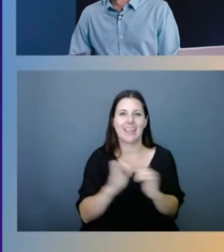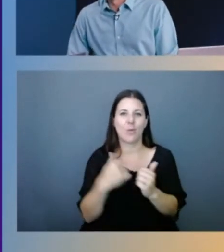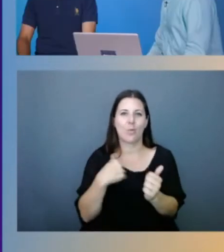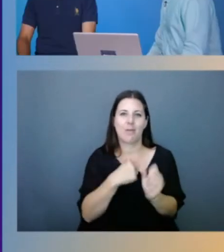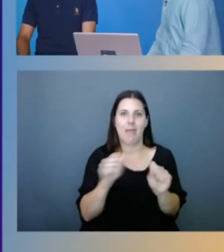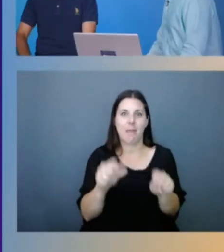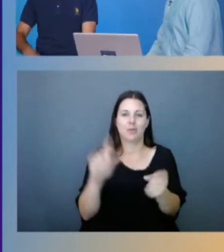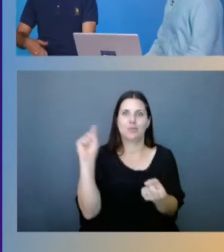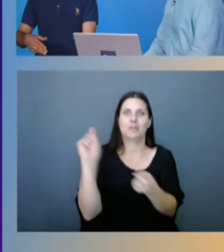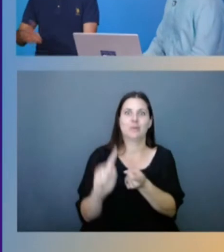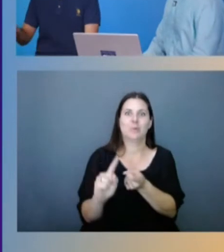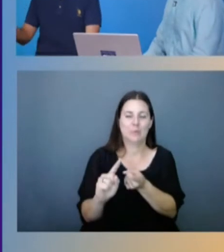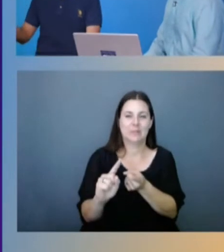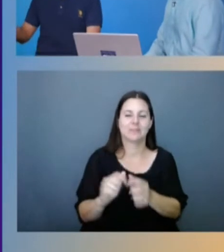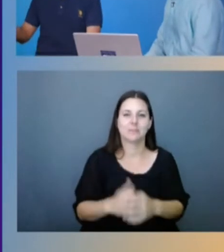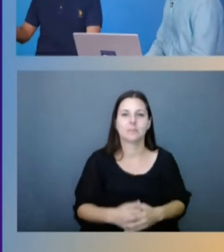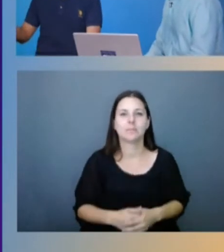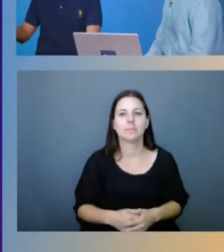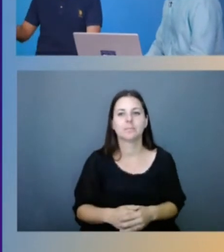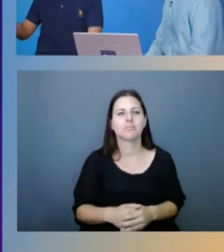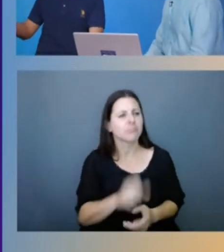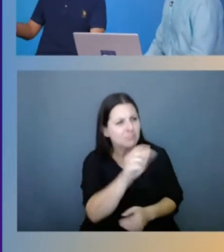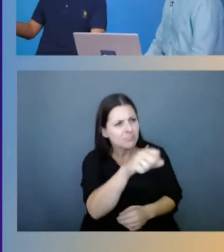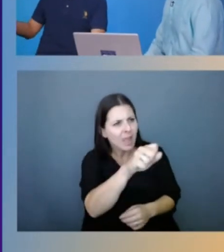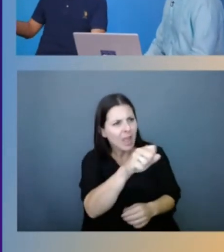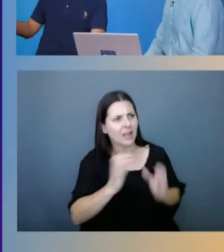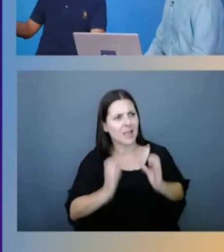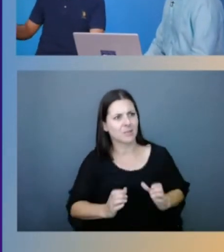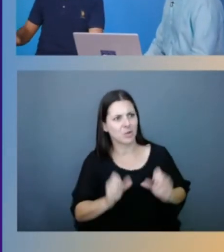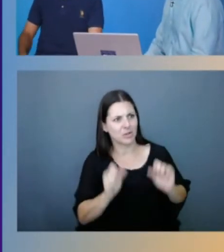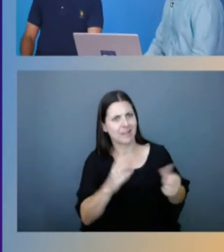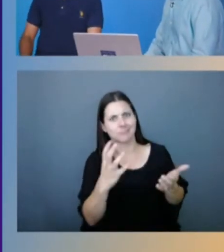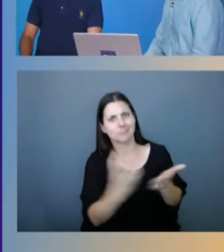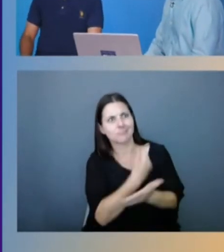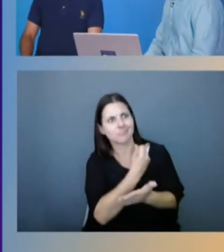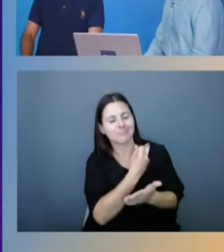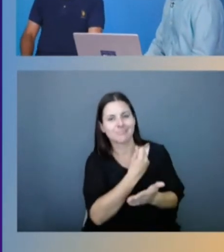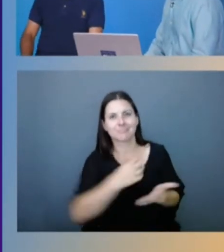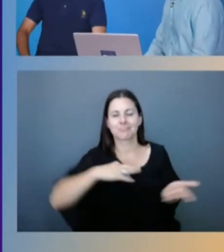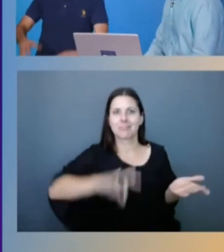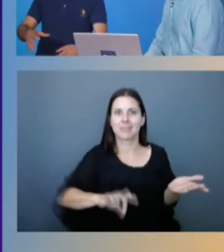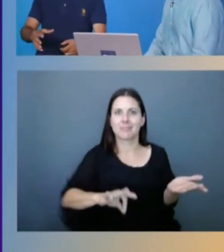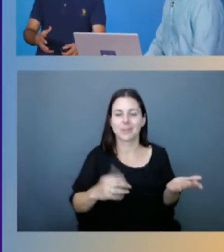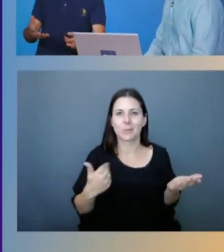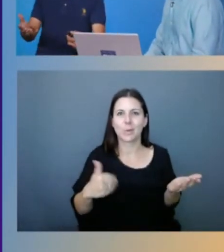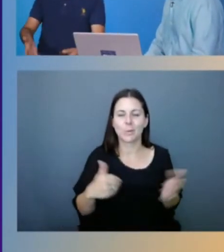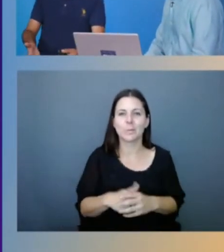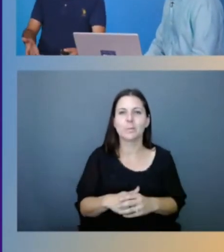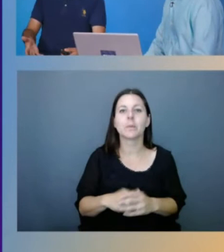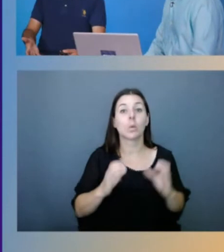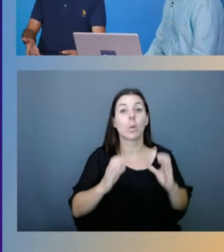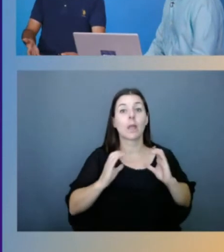So that's how customers can take advantage, to your original question. And of course, once customers are on AWS,